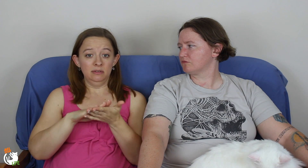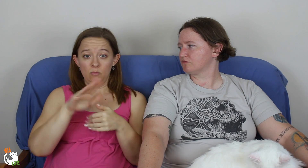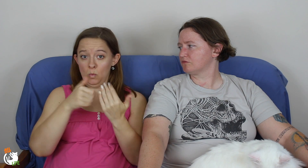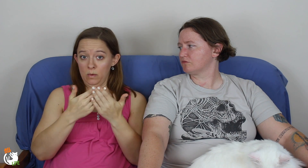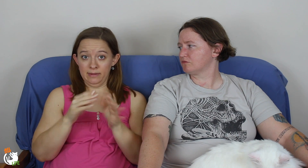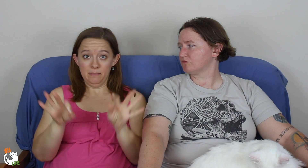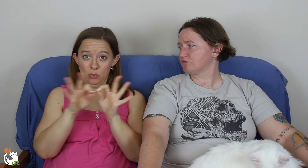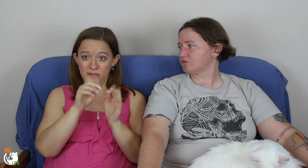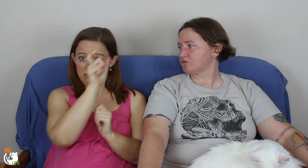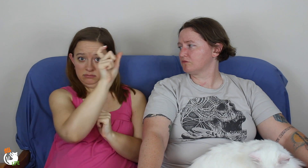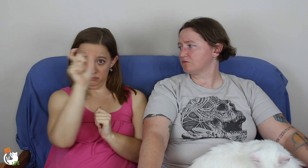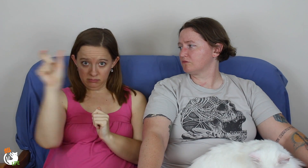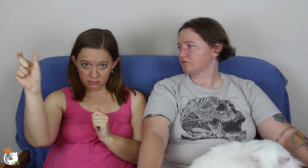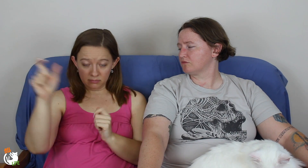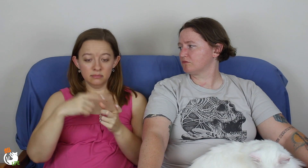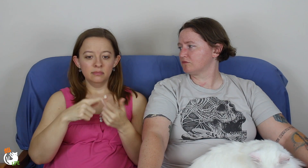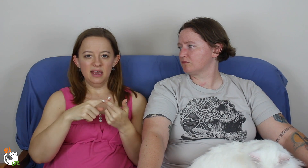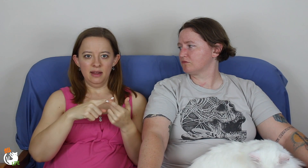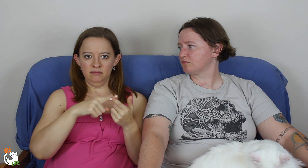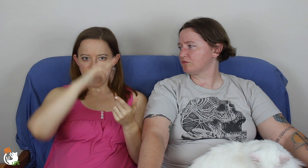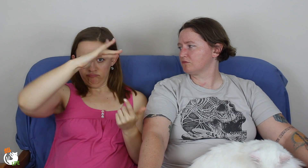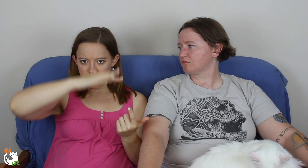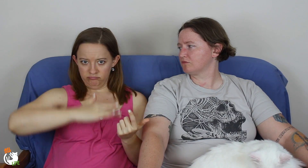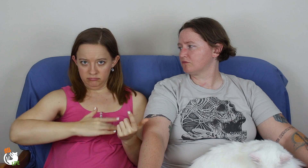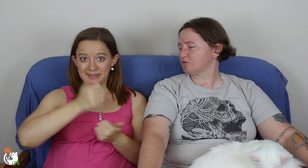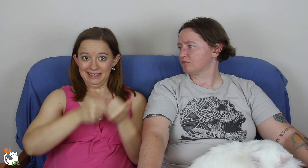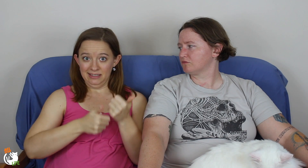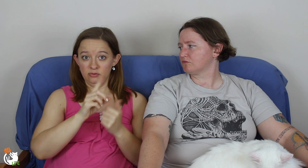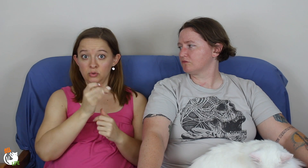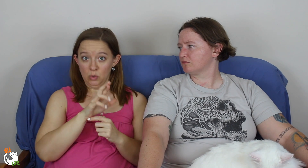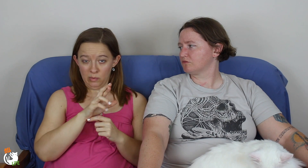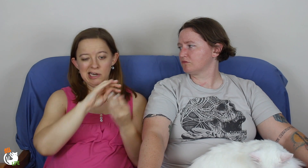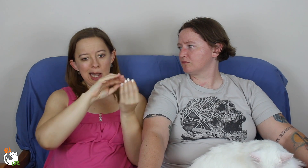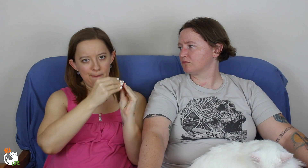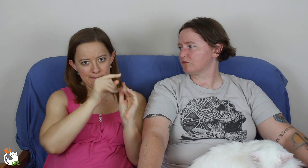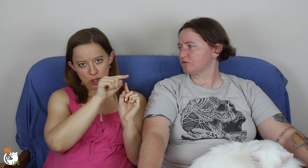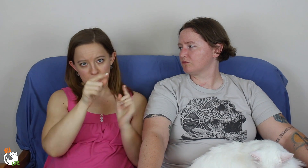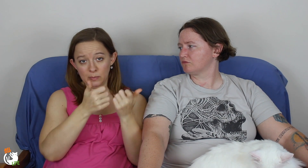and I put down all of the important items that we wanted. Then I listed each donor.